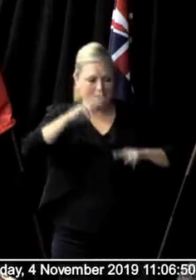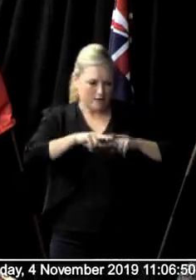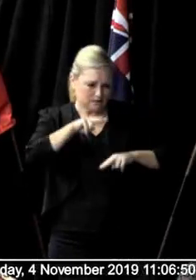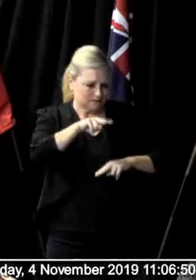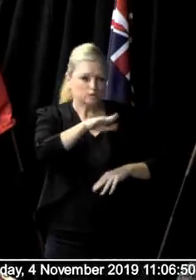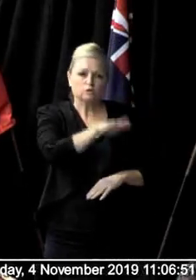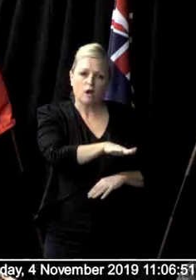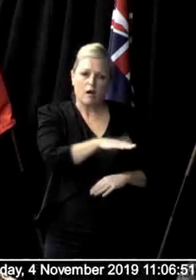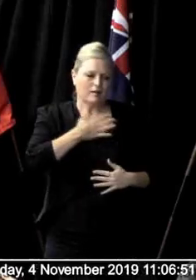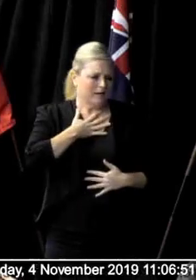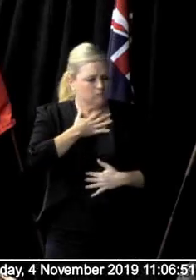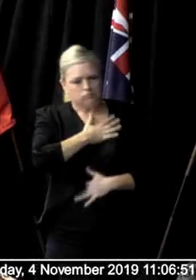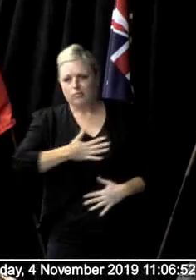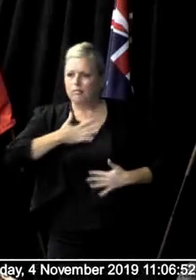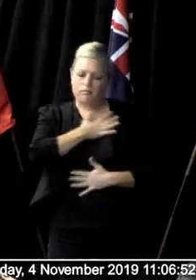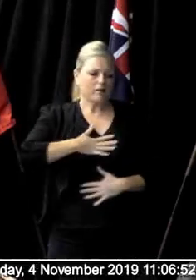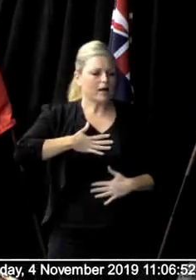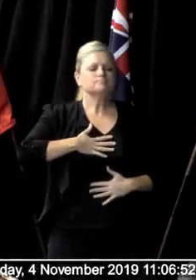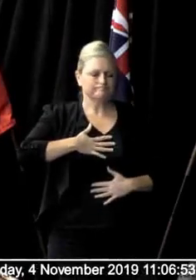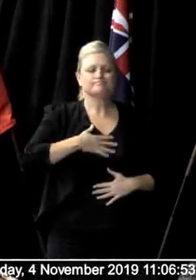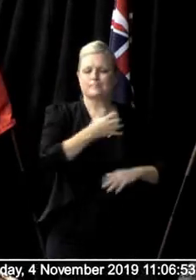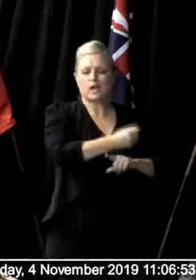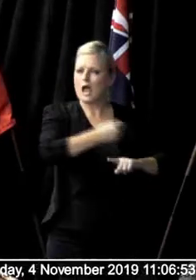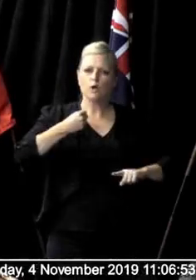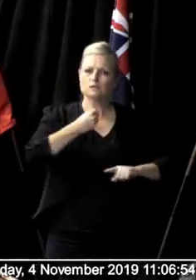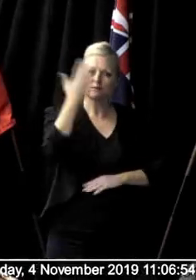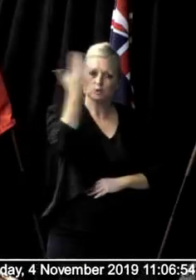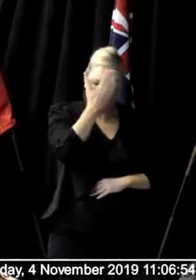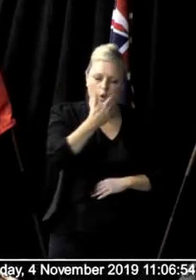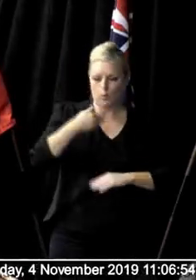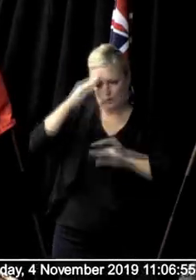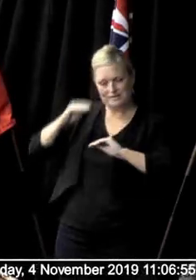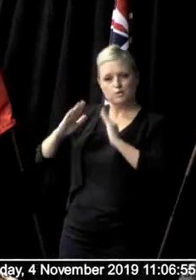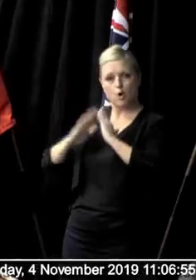decide to change schools or home school their children, which in turn often adds a